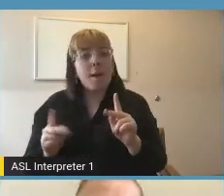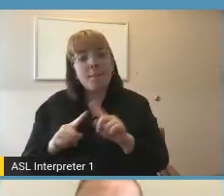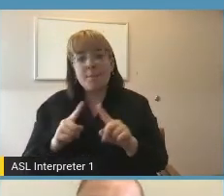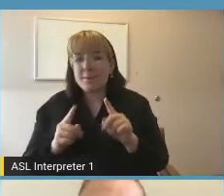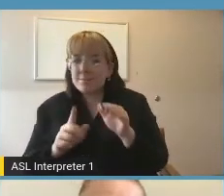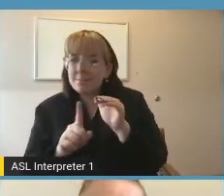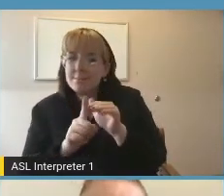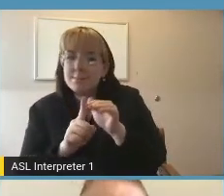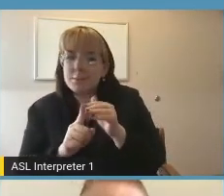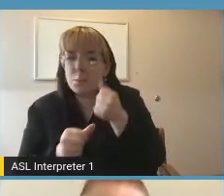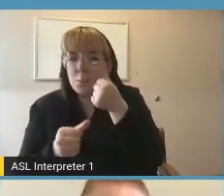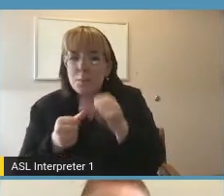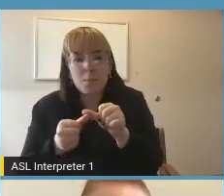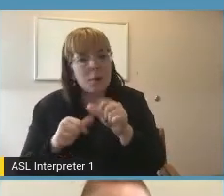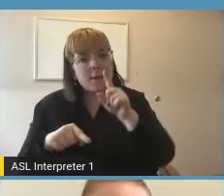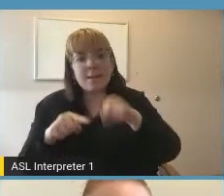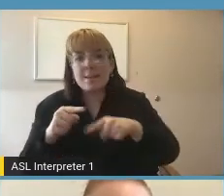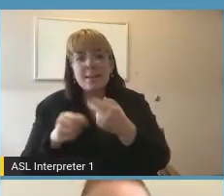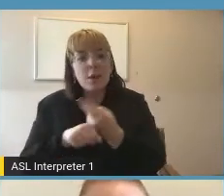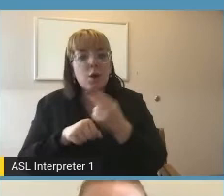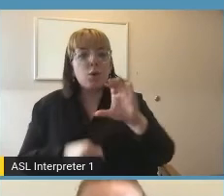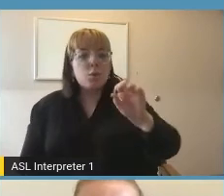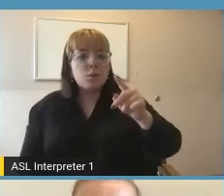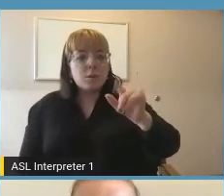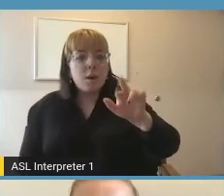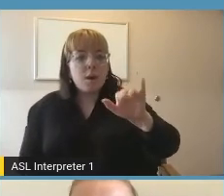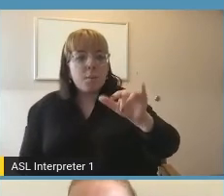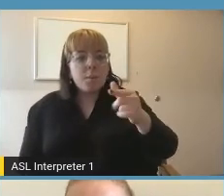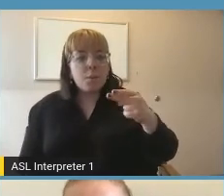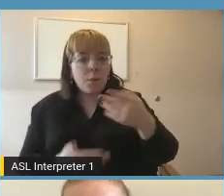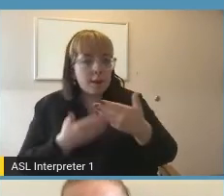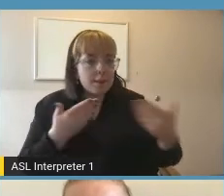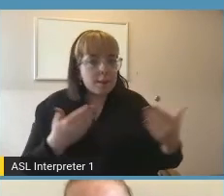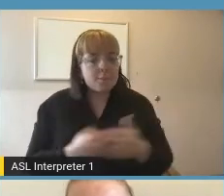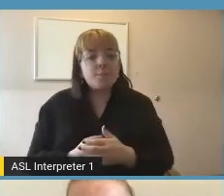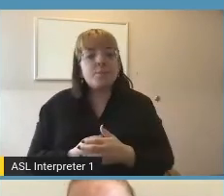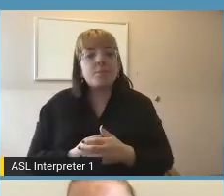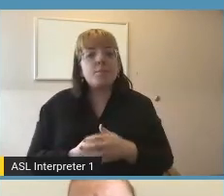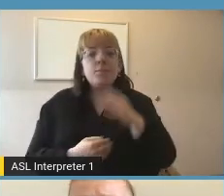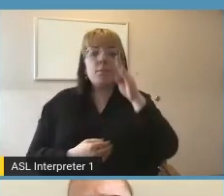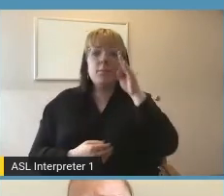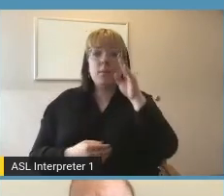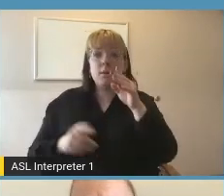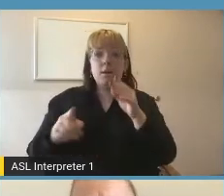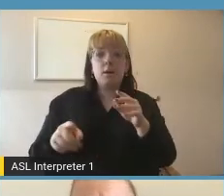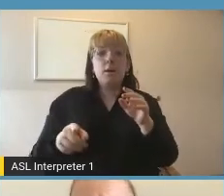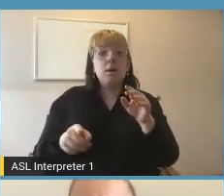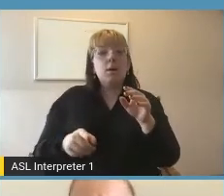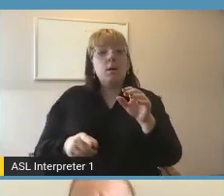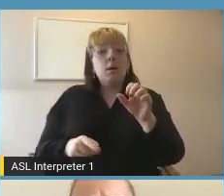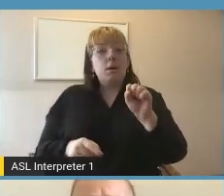So tools that I like sound stripe is like $12 or $15 a month and it lets you license